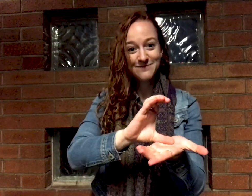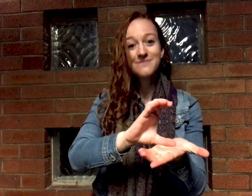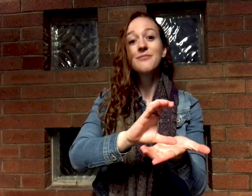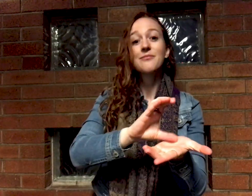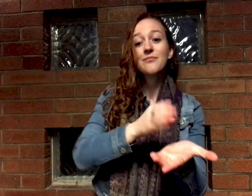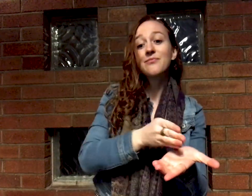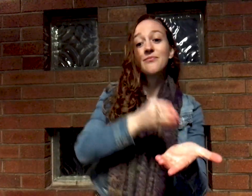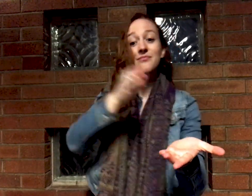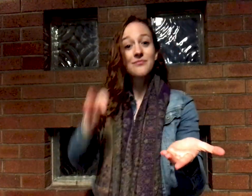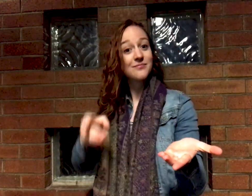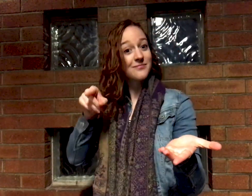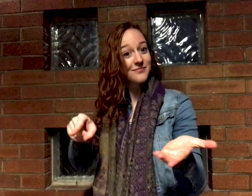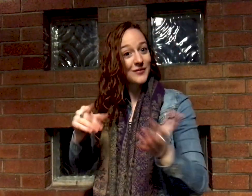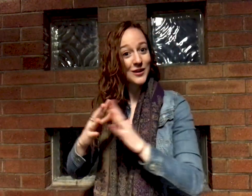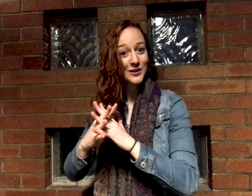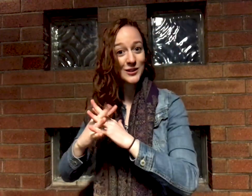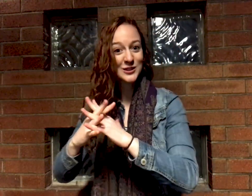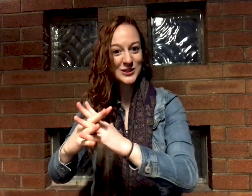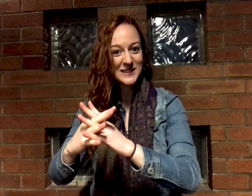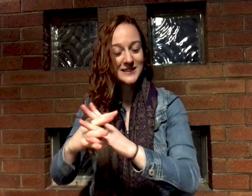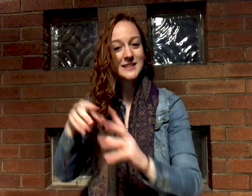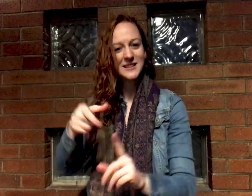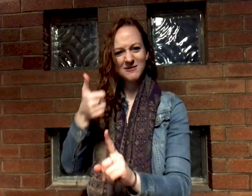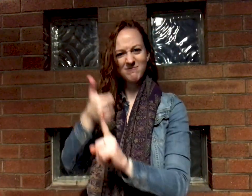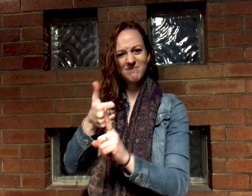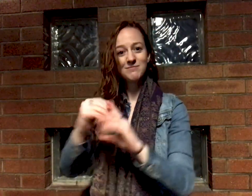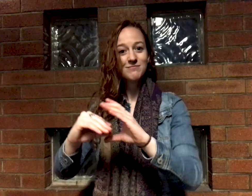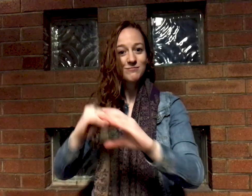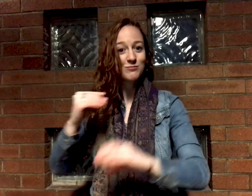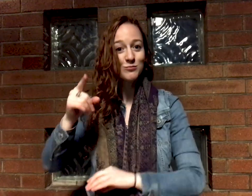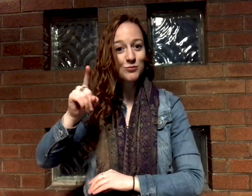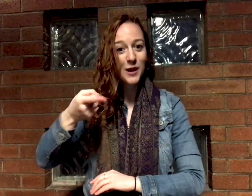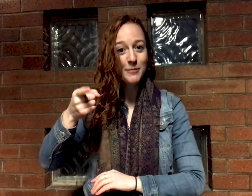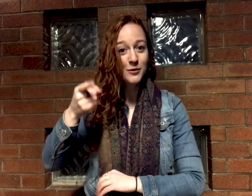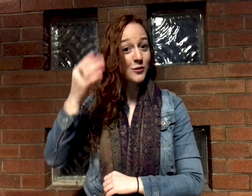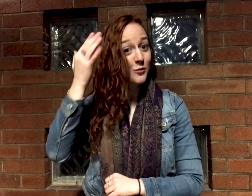Next in this chain is sea urchins and they are primary consumers.